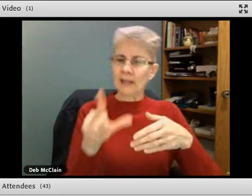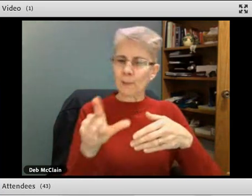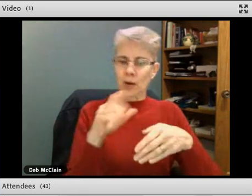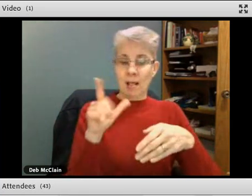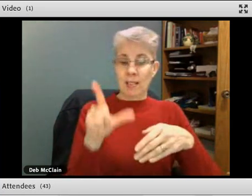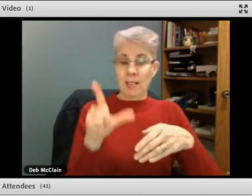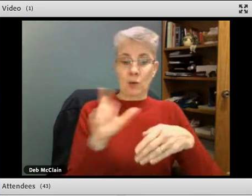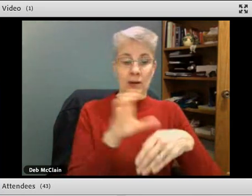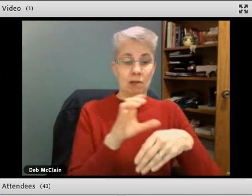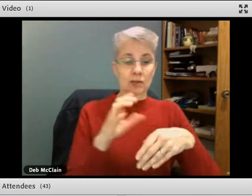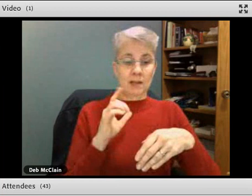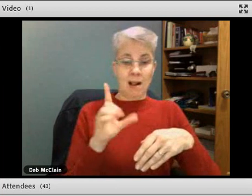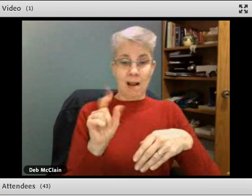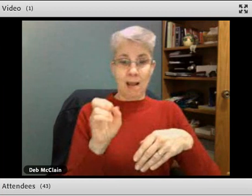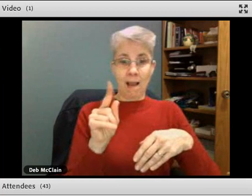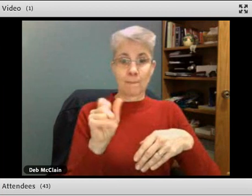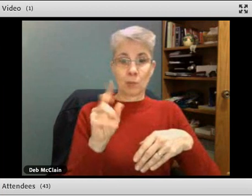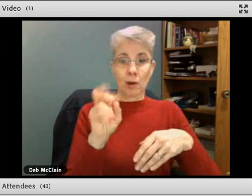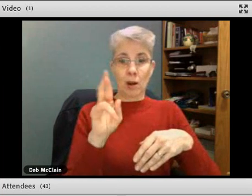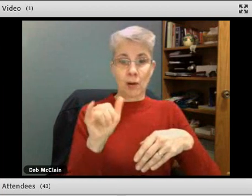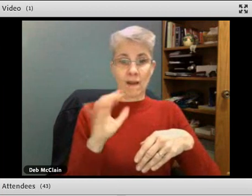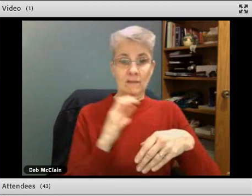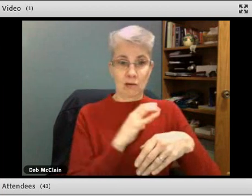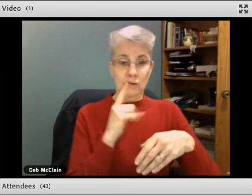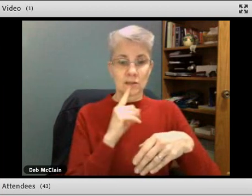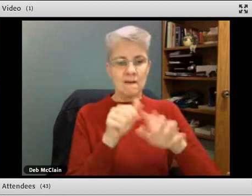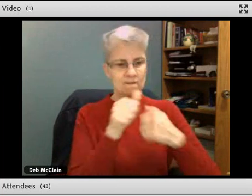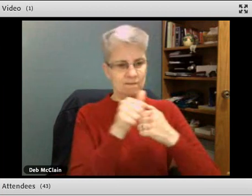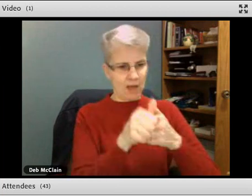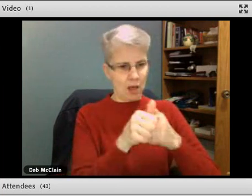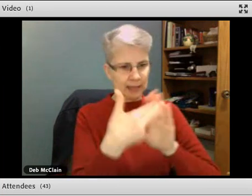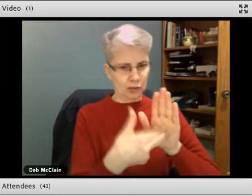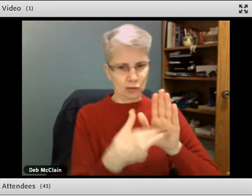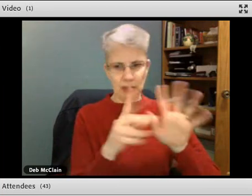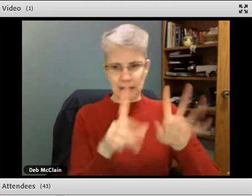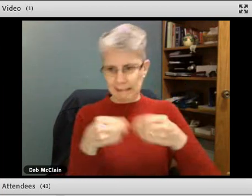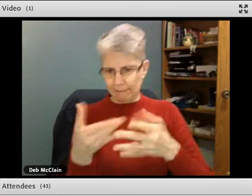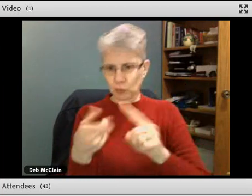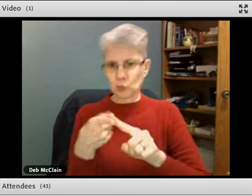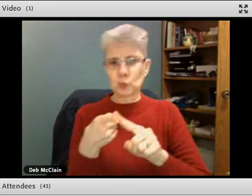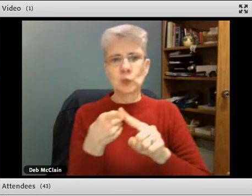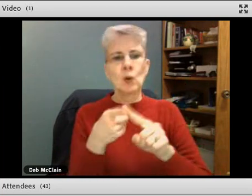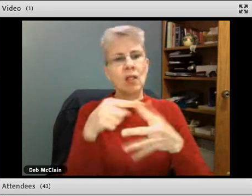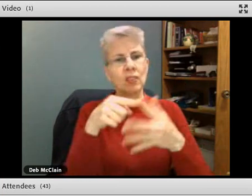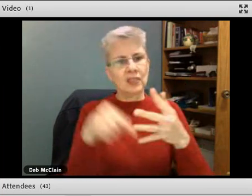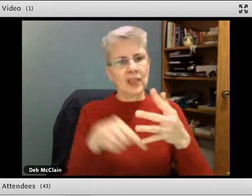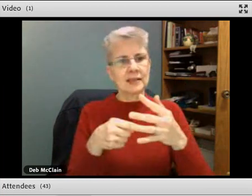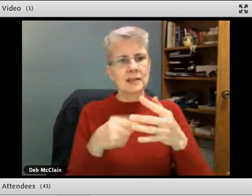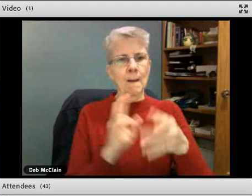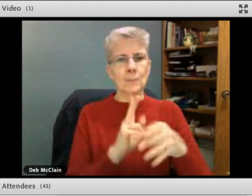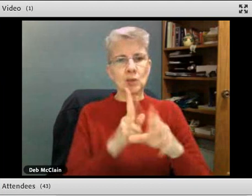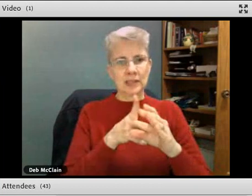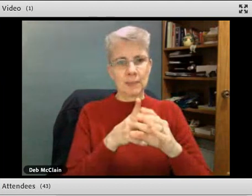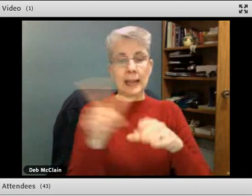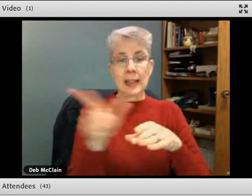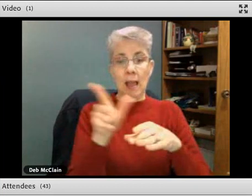created according to their standards, to these participating libraries in a machine-readable form.